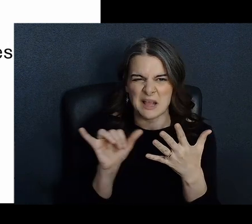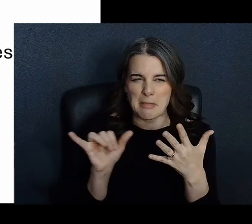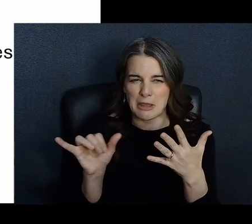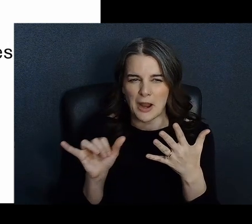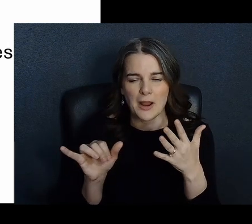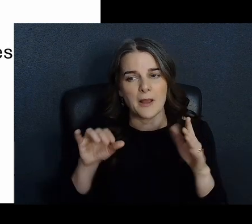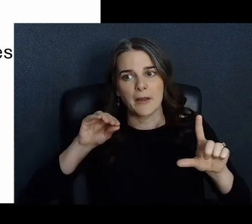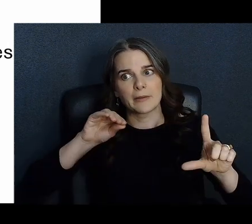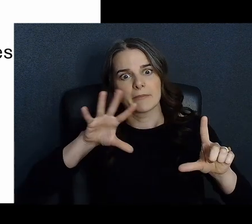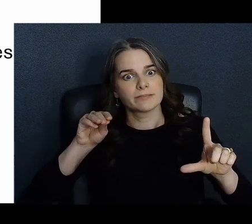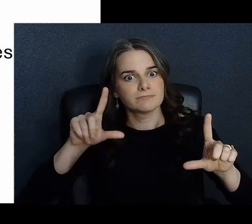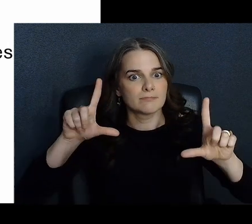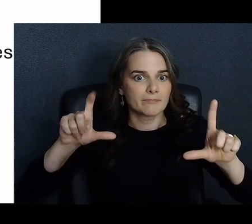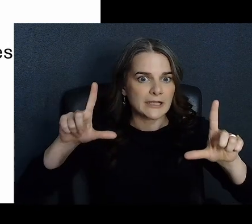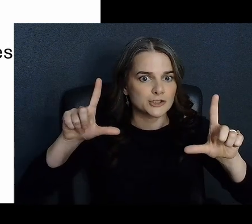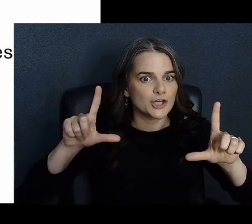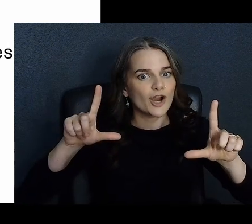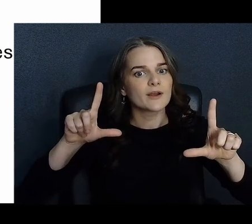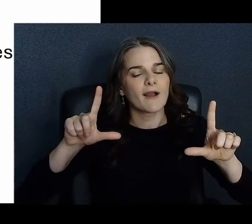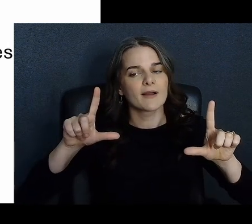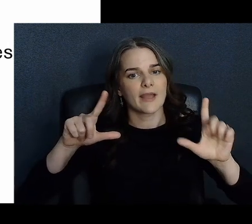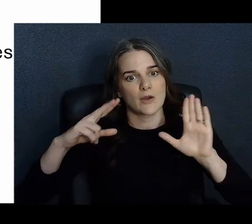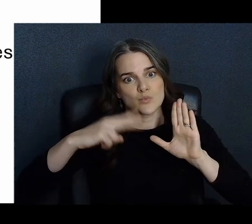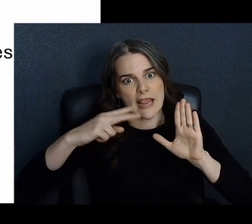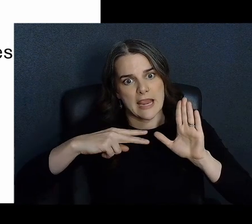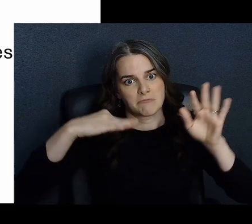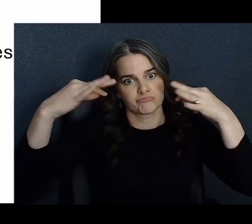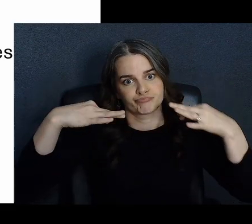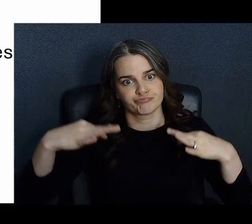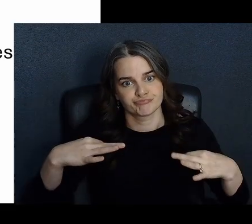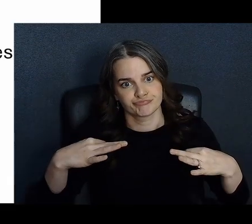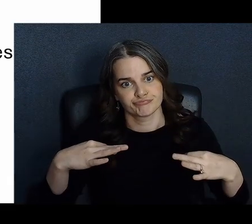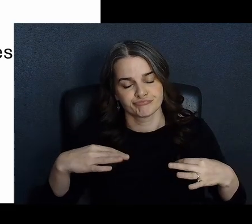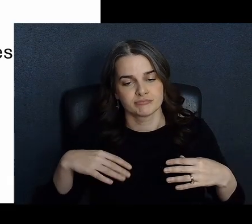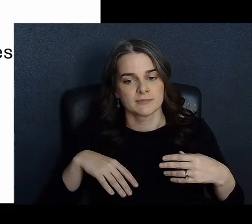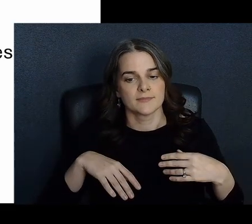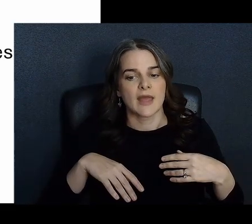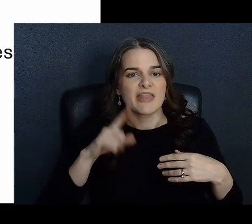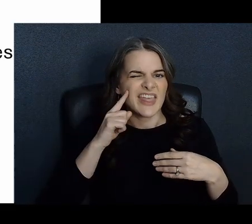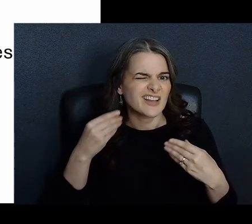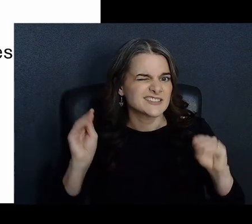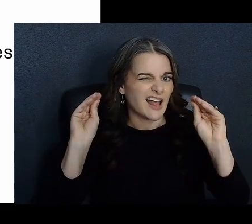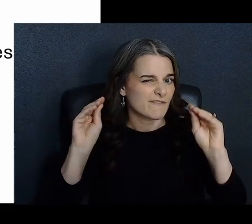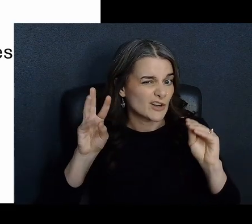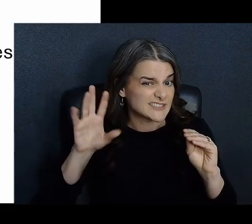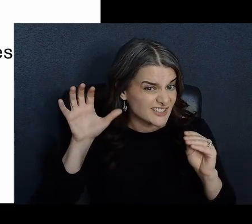read it back to you. That one is I think they're retailing that one for $600.